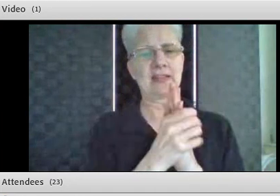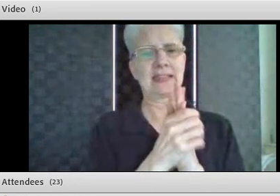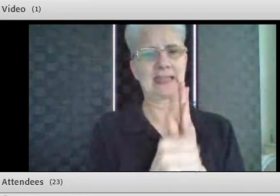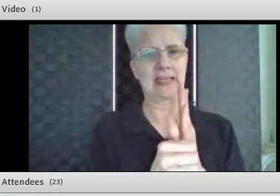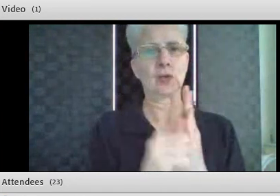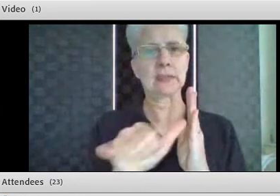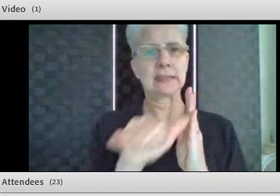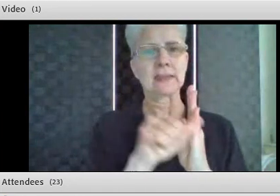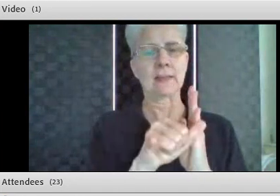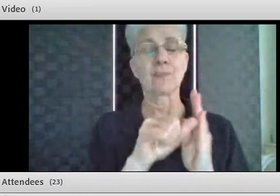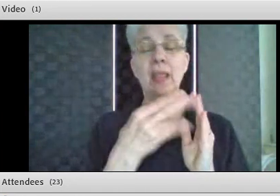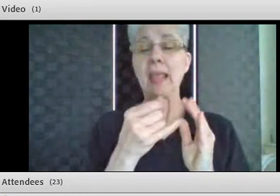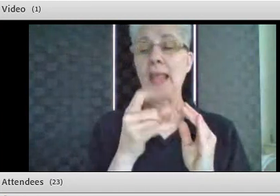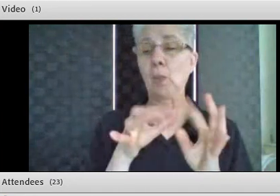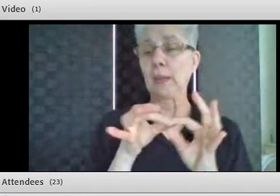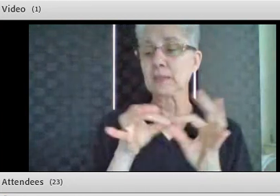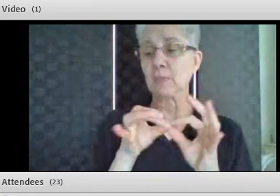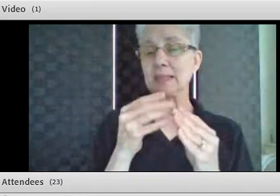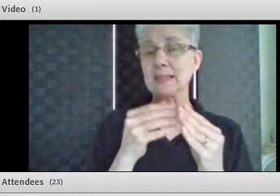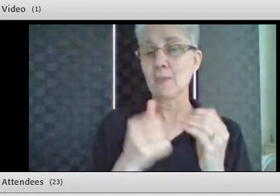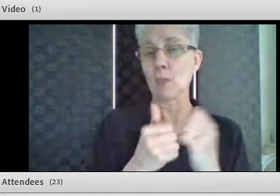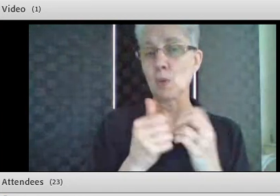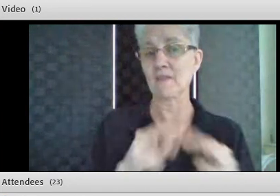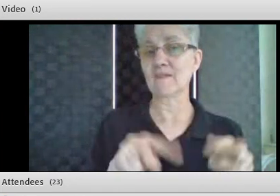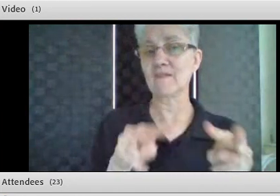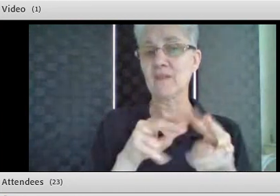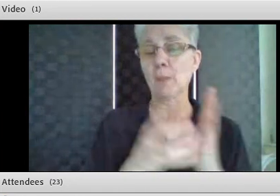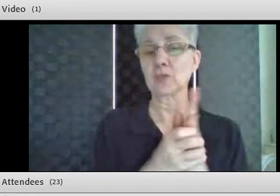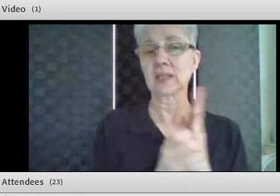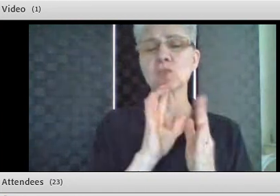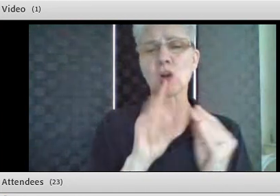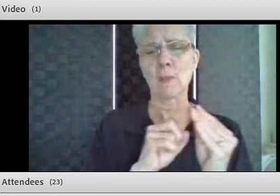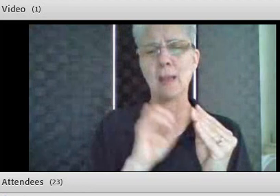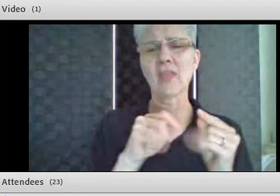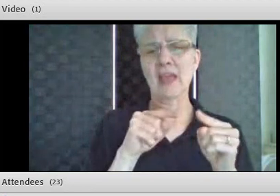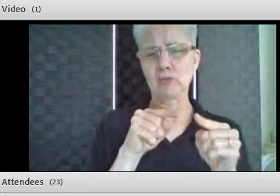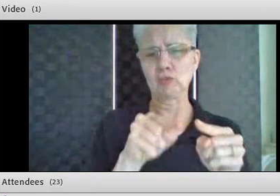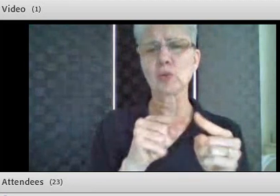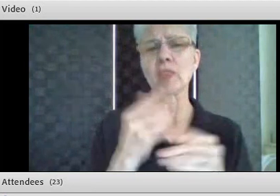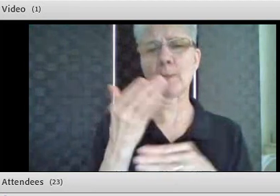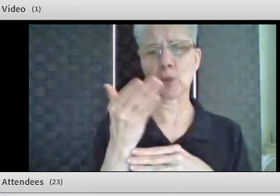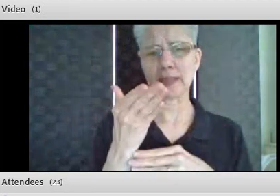Hilary alluded to some of those most valuable skills, and we'll be talking about those throughout the presentation: